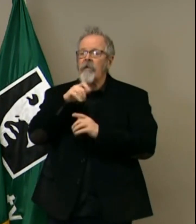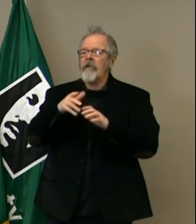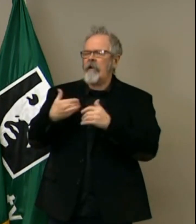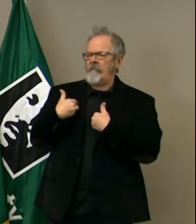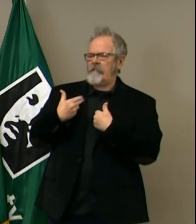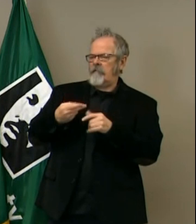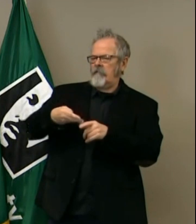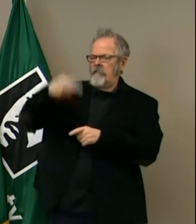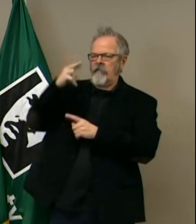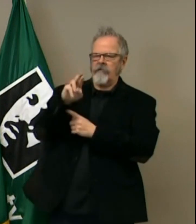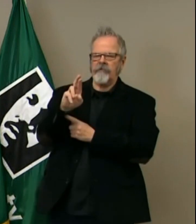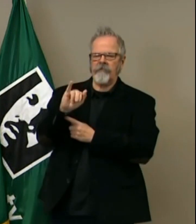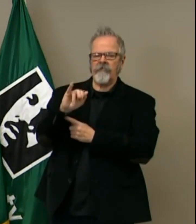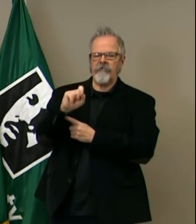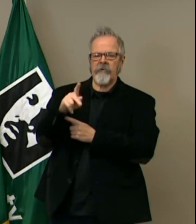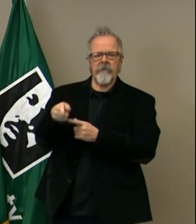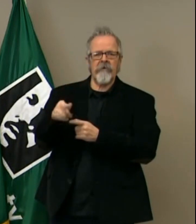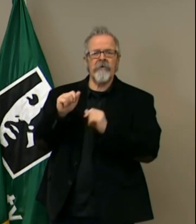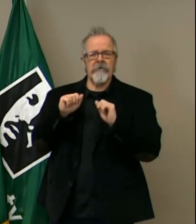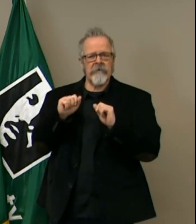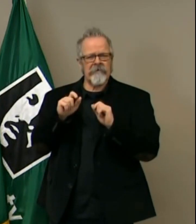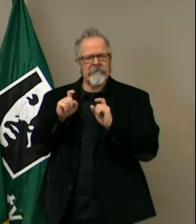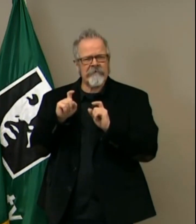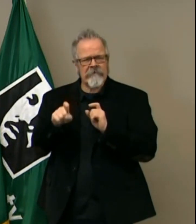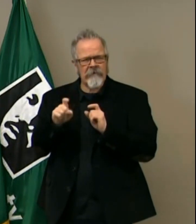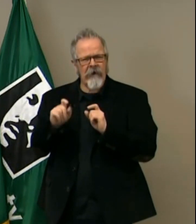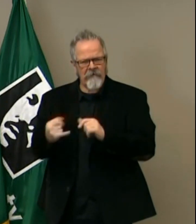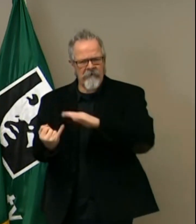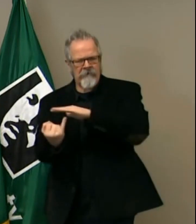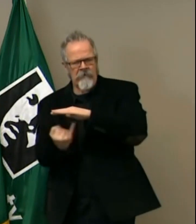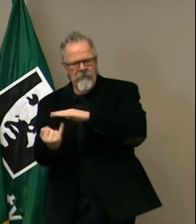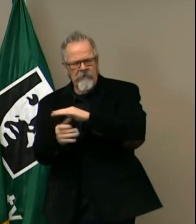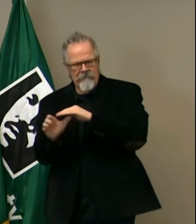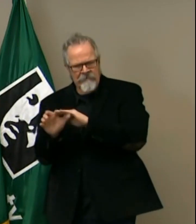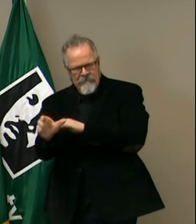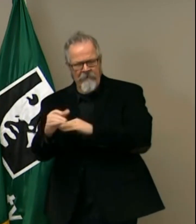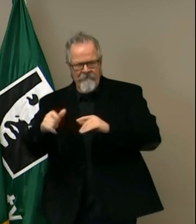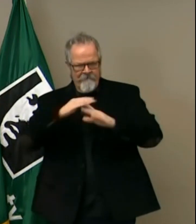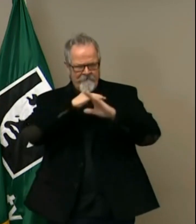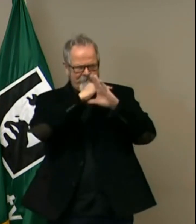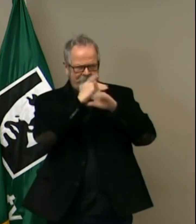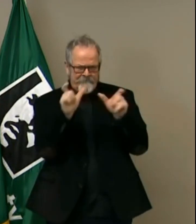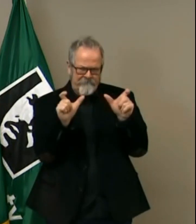not hundreds of our loved ones so that group of people I strongly recommend